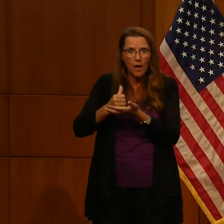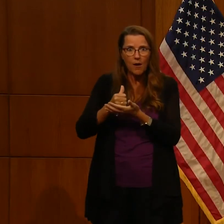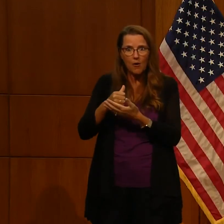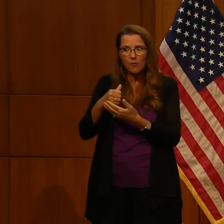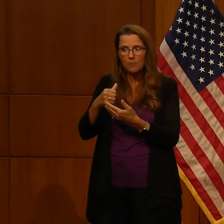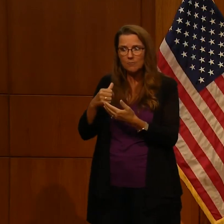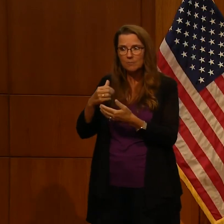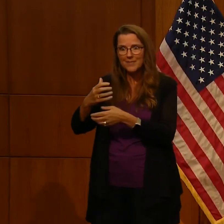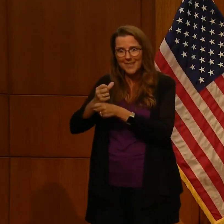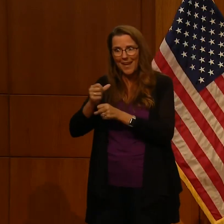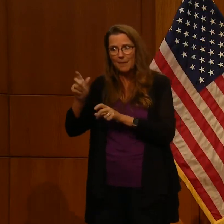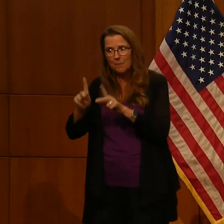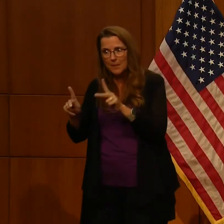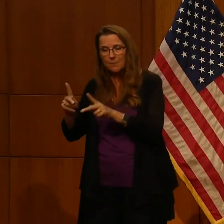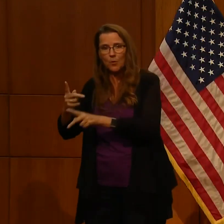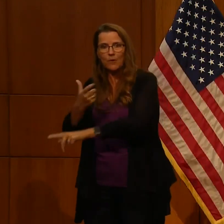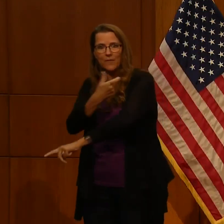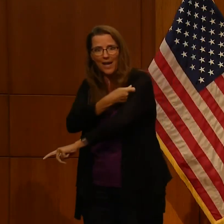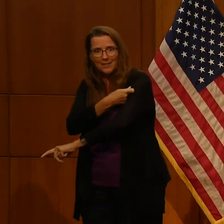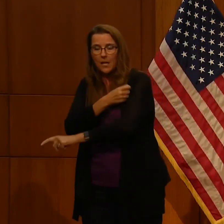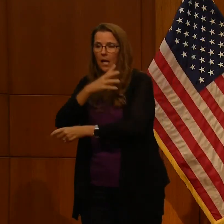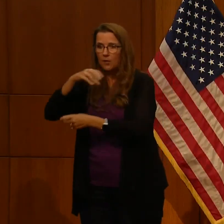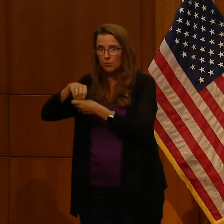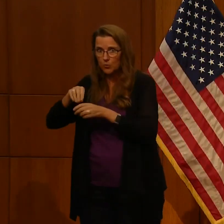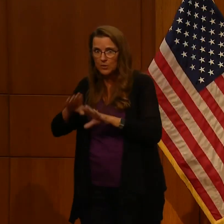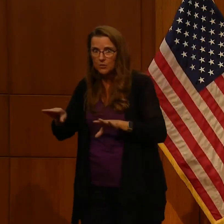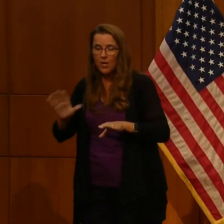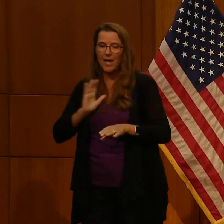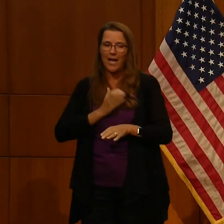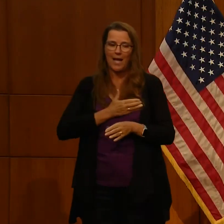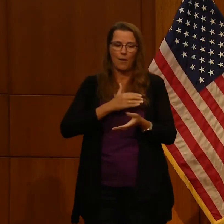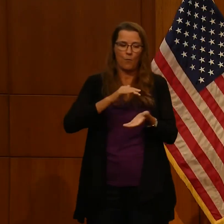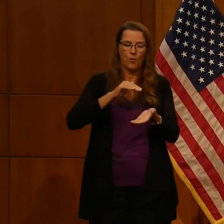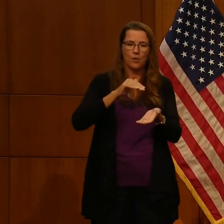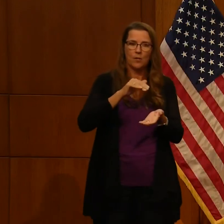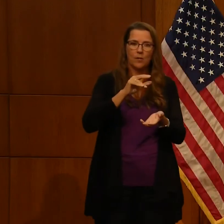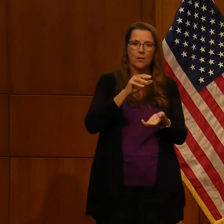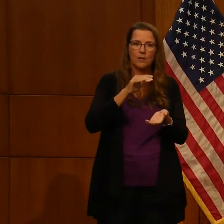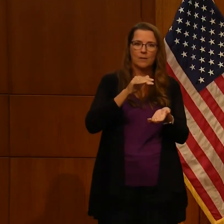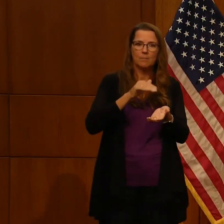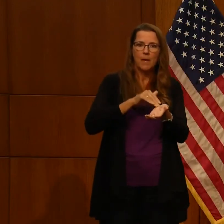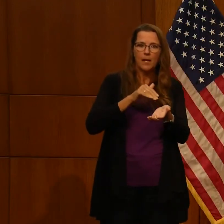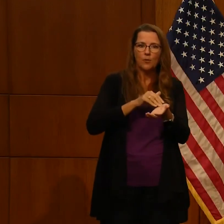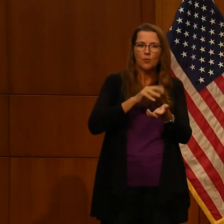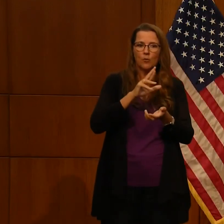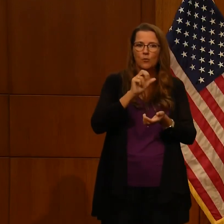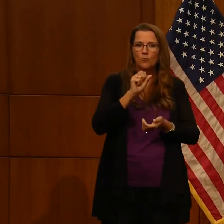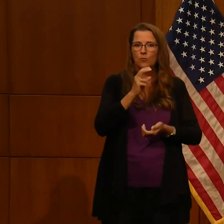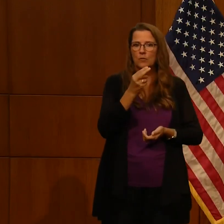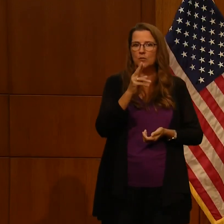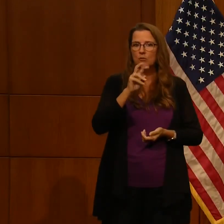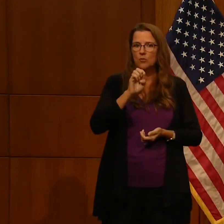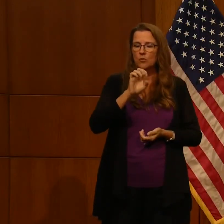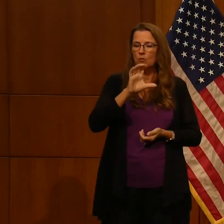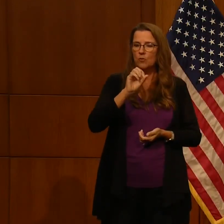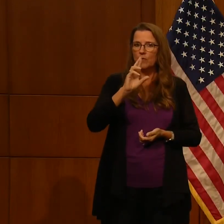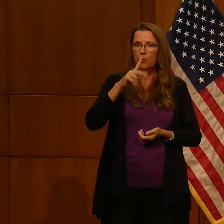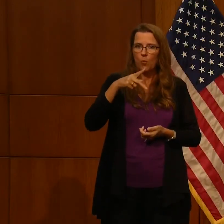YOU WANT TO HELP GET PEOPLE, INCLUDING CHILDREN VACCINATED ARE MEDICAL RESERVE CORPS IS